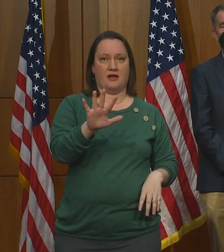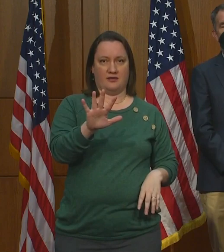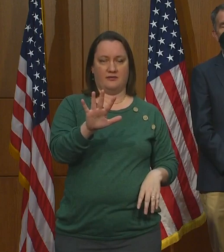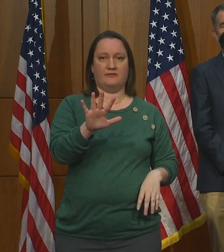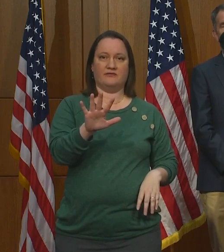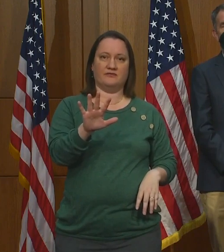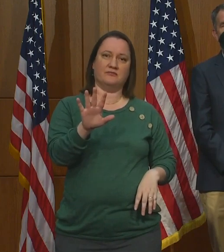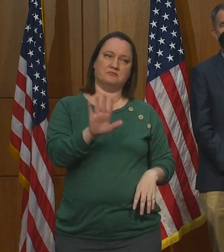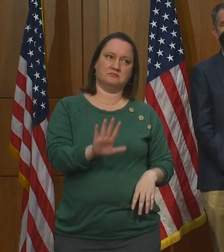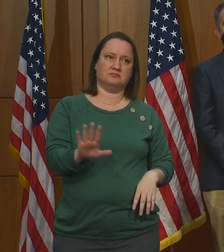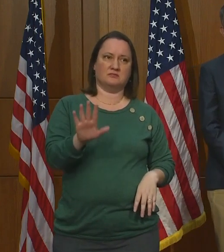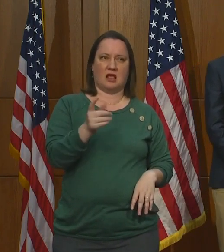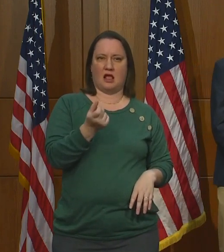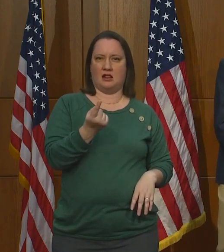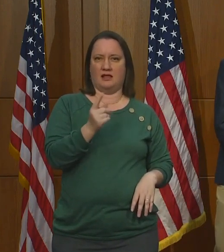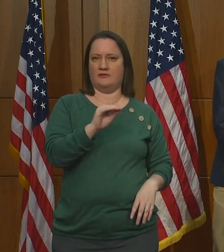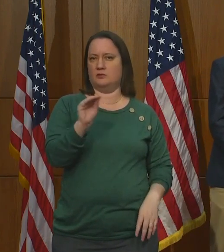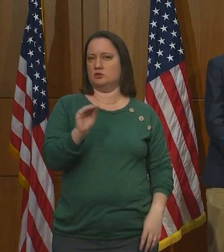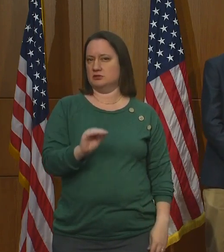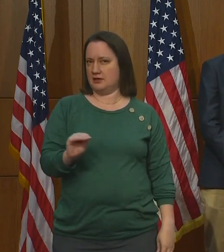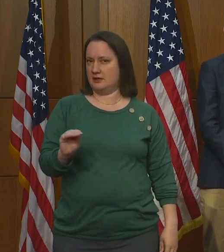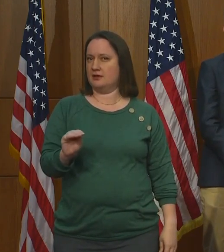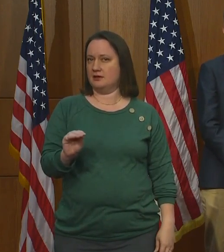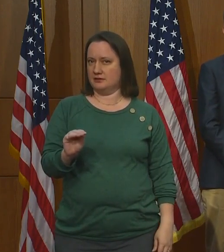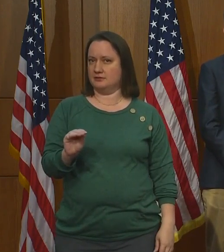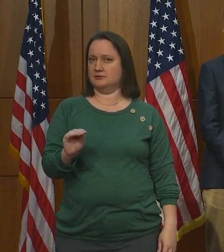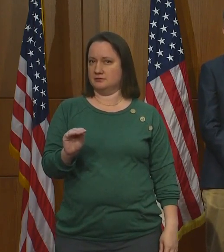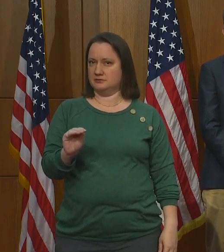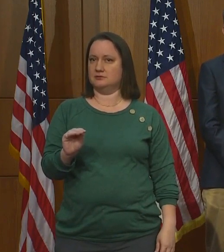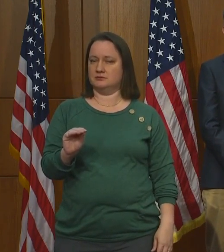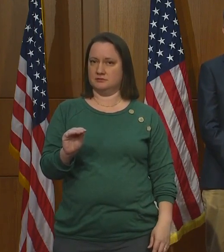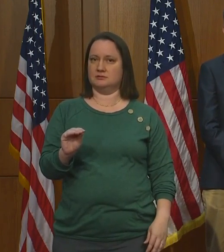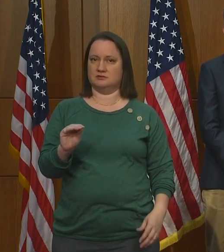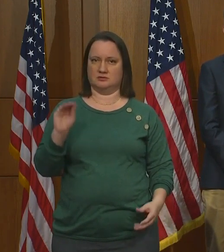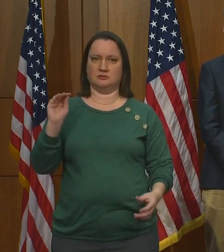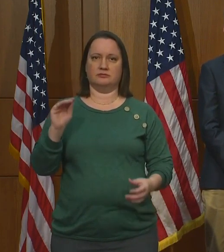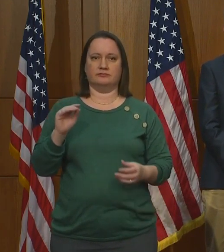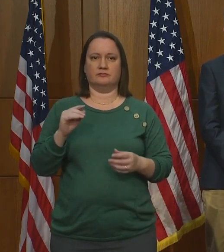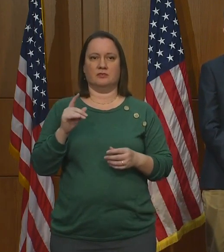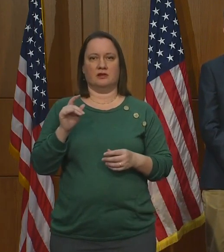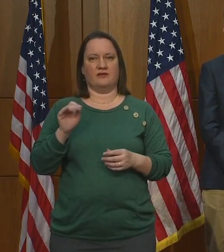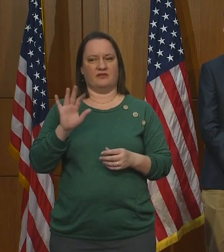COMMUNITY ONE HUNDRED AND FORTY